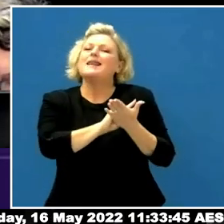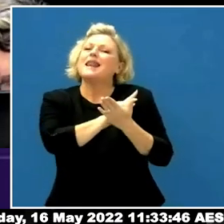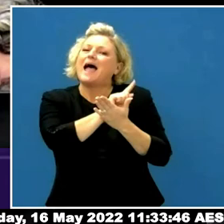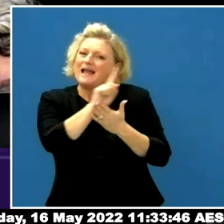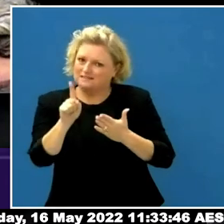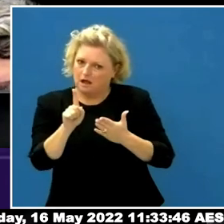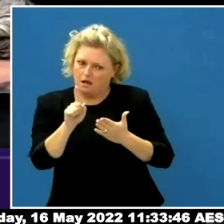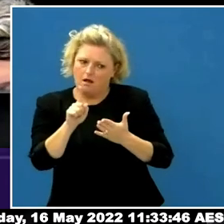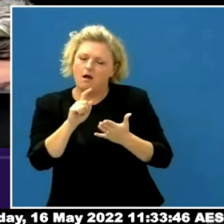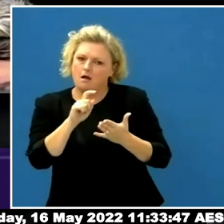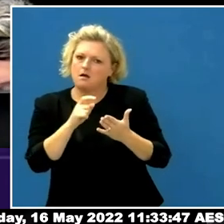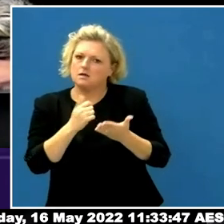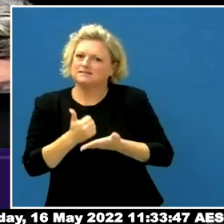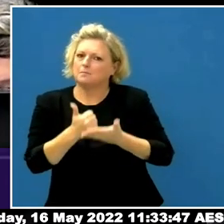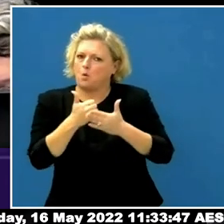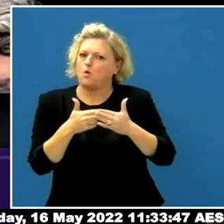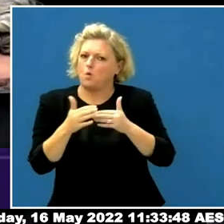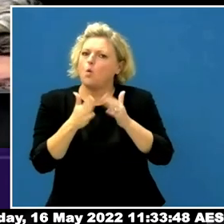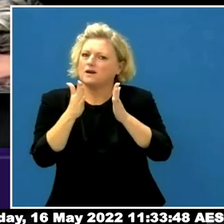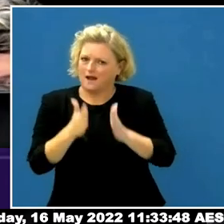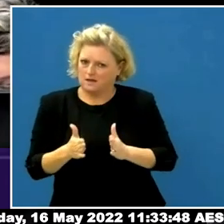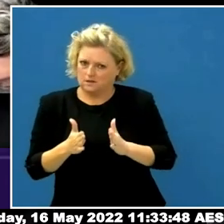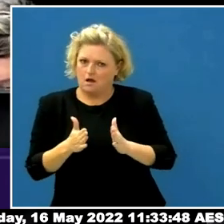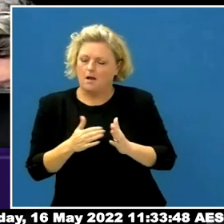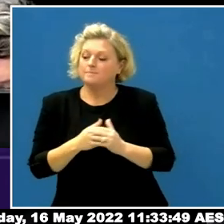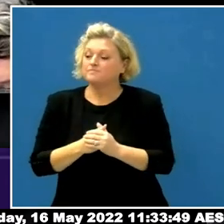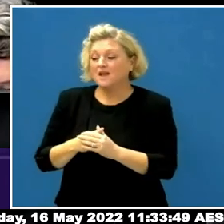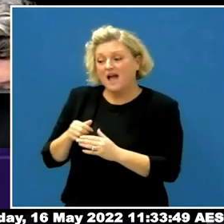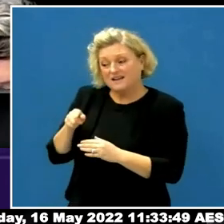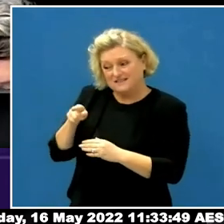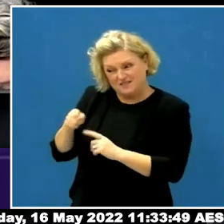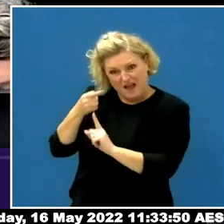Did they provide advocacy support for Jason? They did but they weren't paid for that.